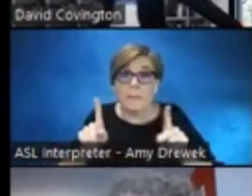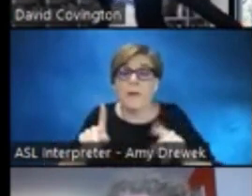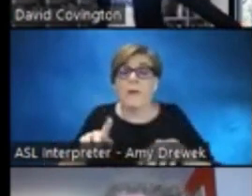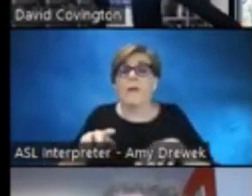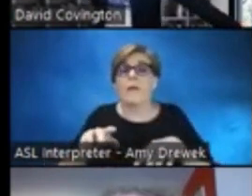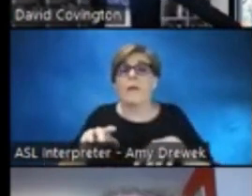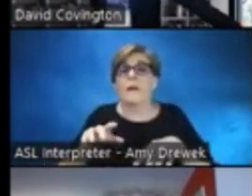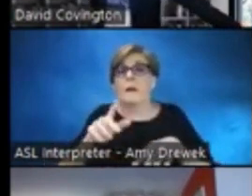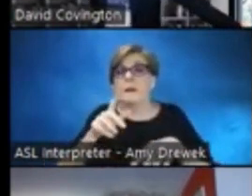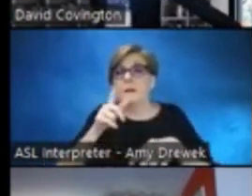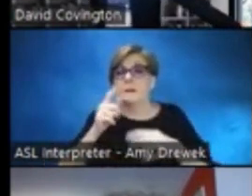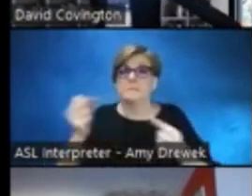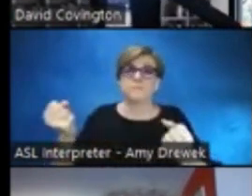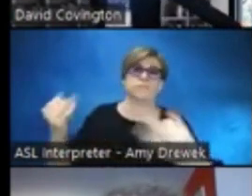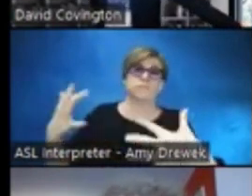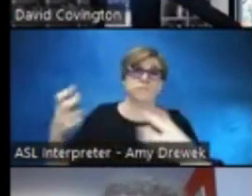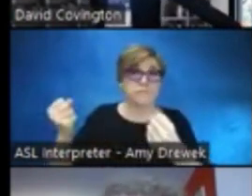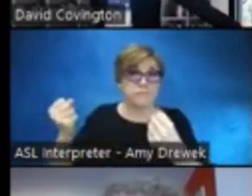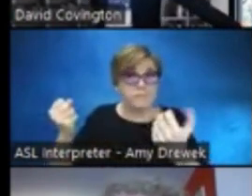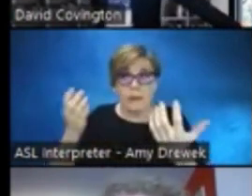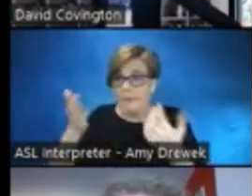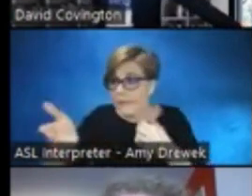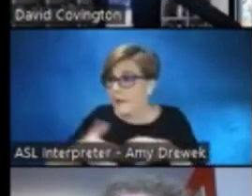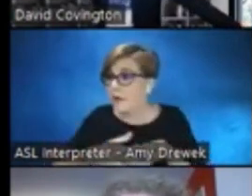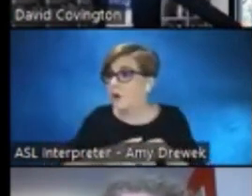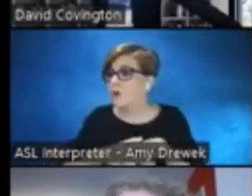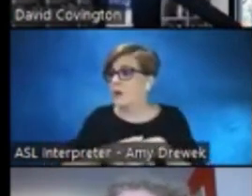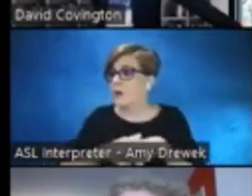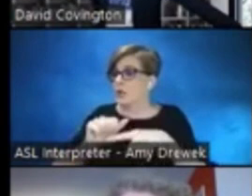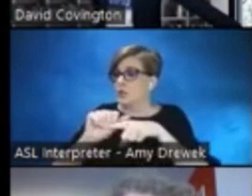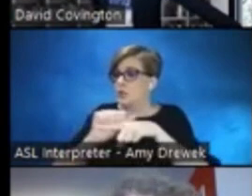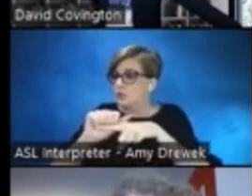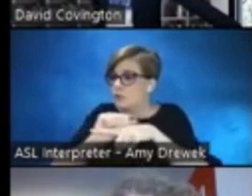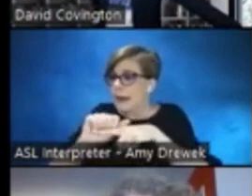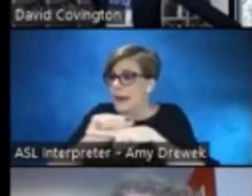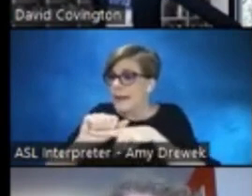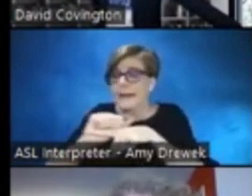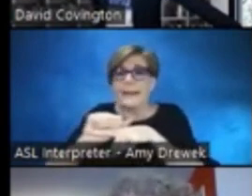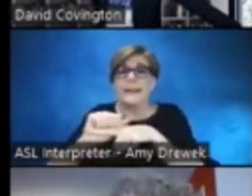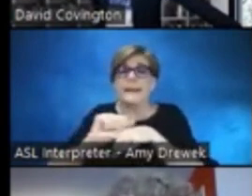WE ARE TRAINING CRISIS COUNSELLING.